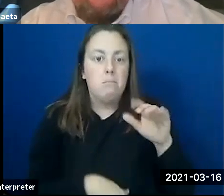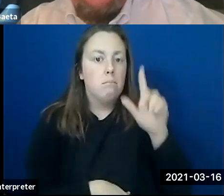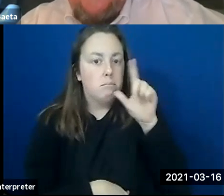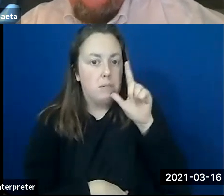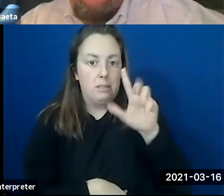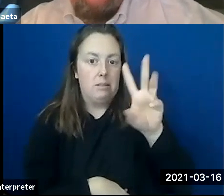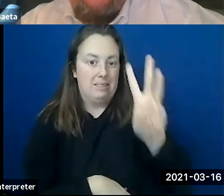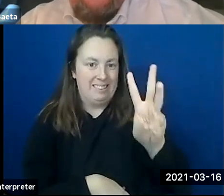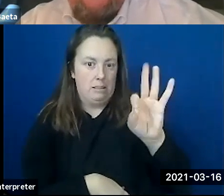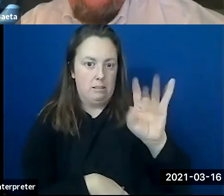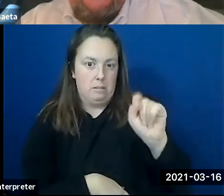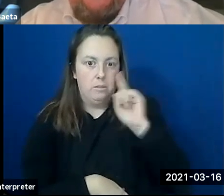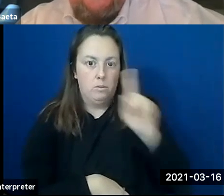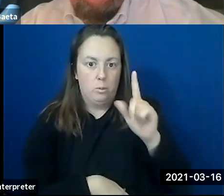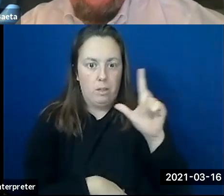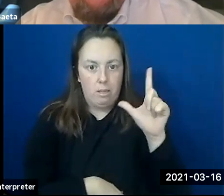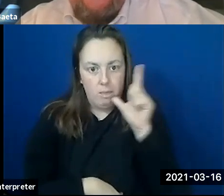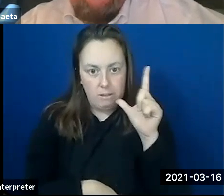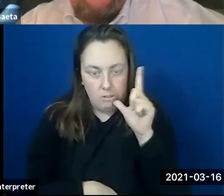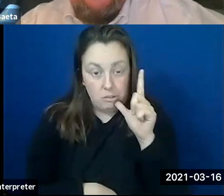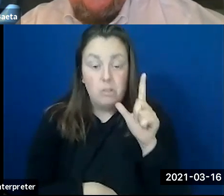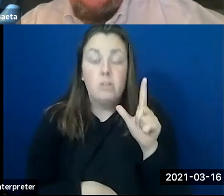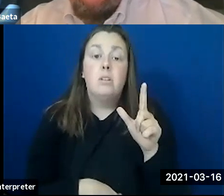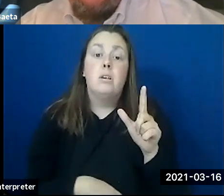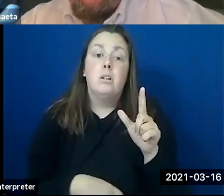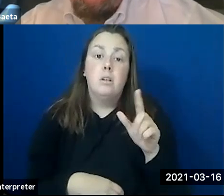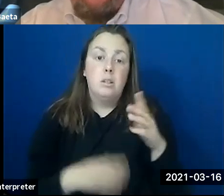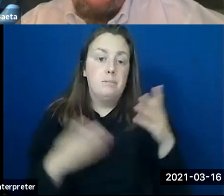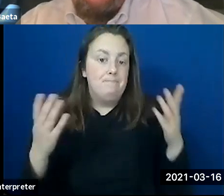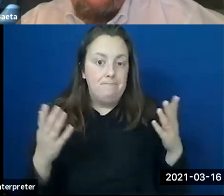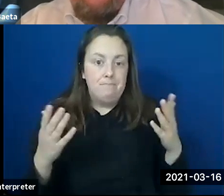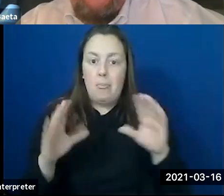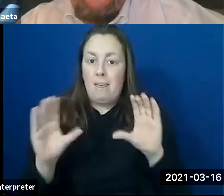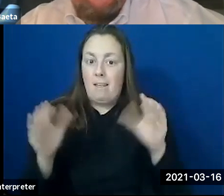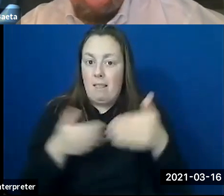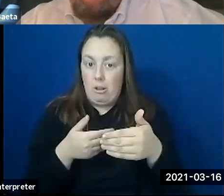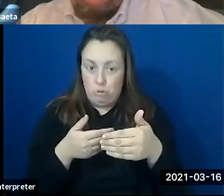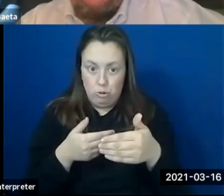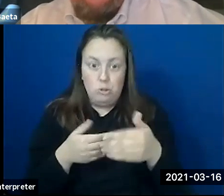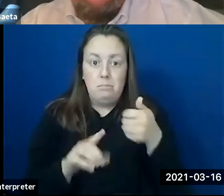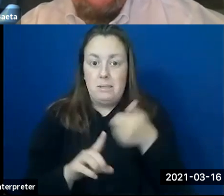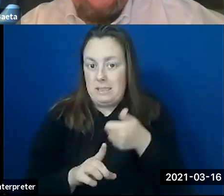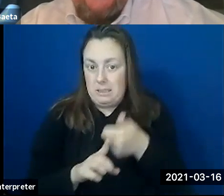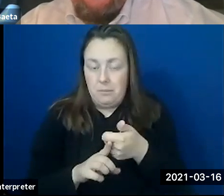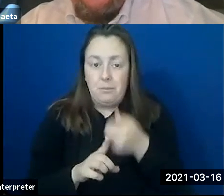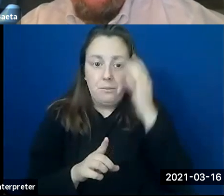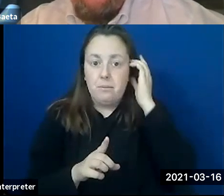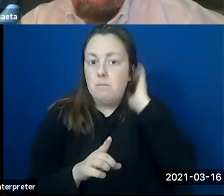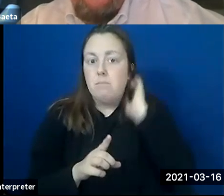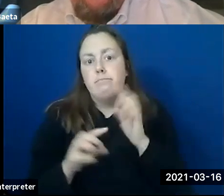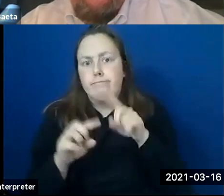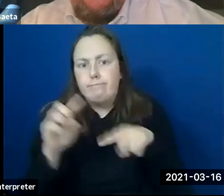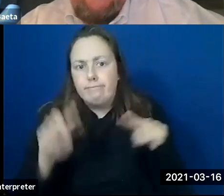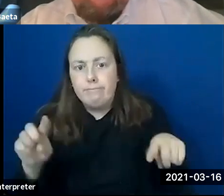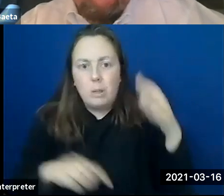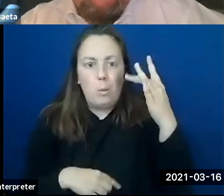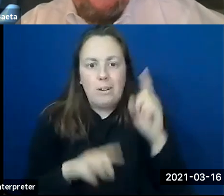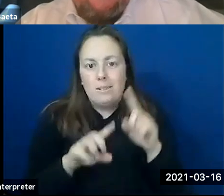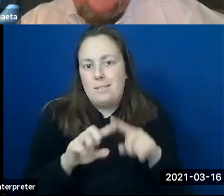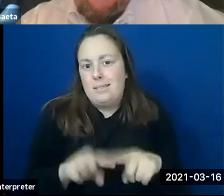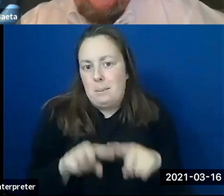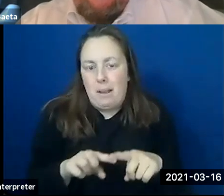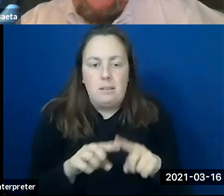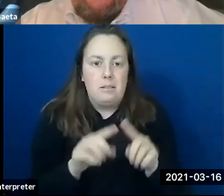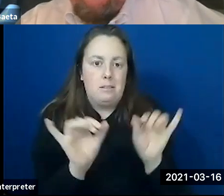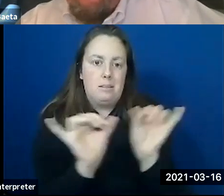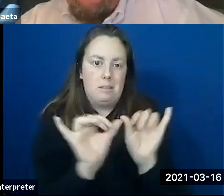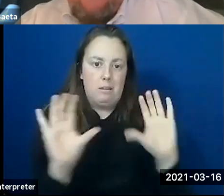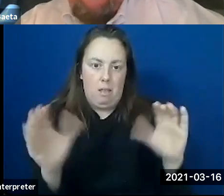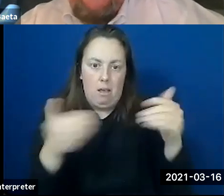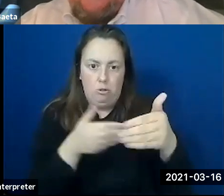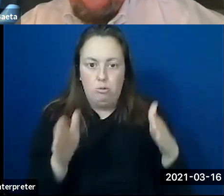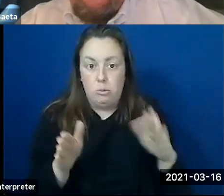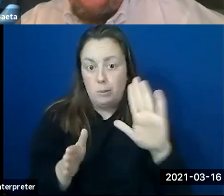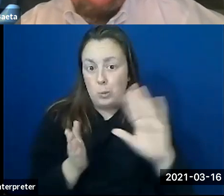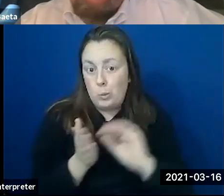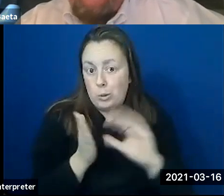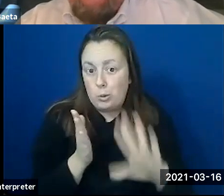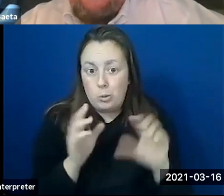Joseph Baeta: Different classrooms at different square footage with different amount of students in it, so no less than three feet could mean a classroom your child is in one period of the day is four feet and another one is 3.5 feet and another class it's five feet.